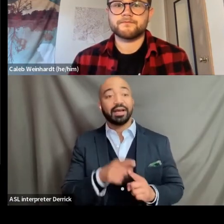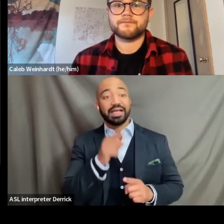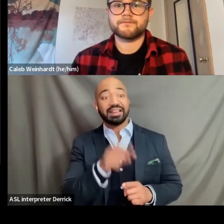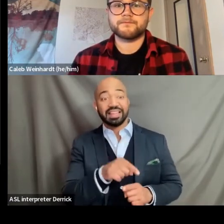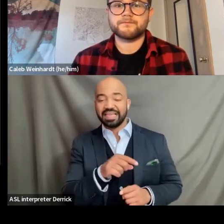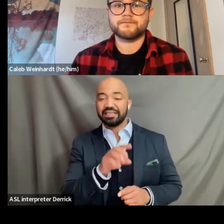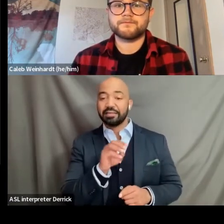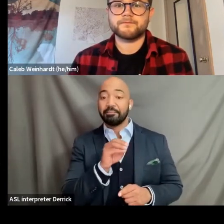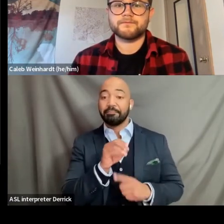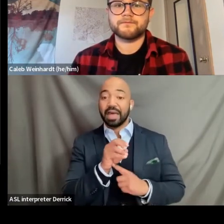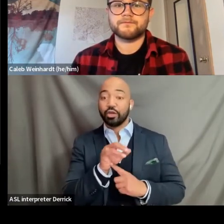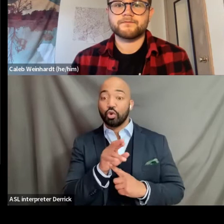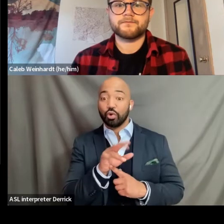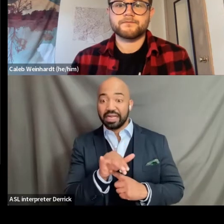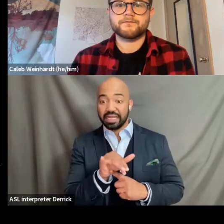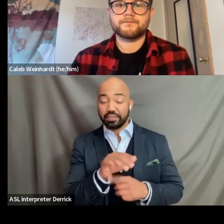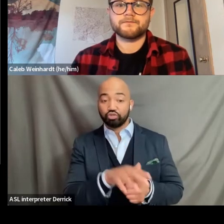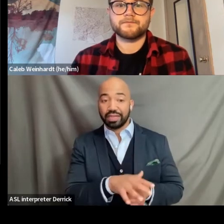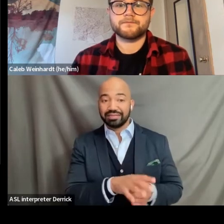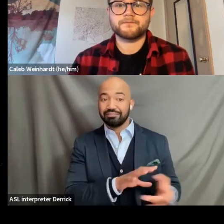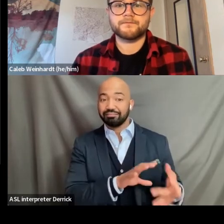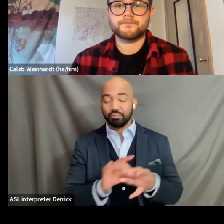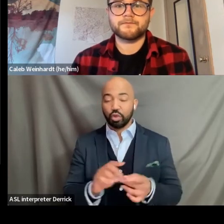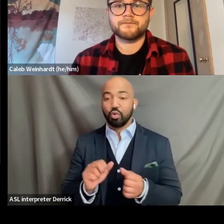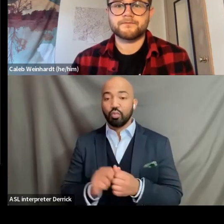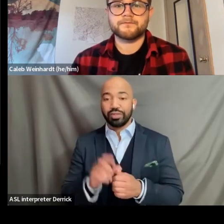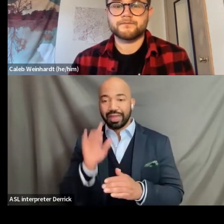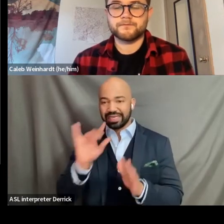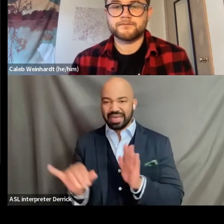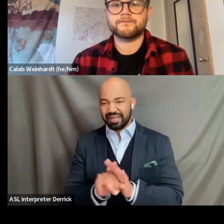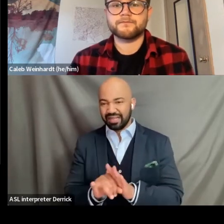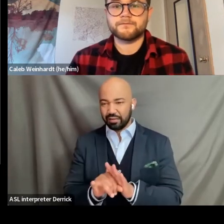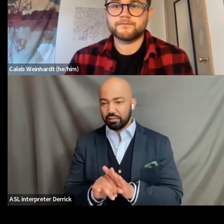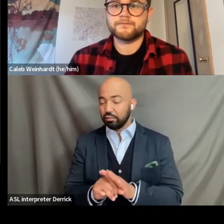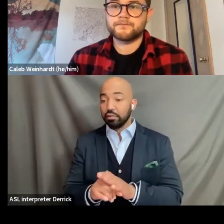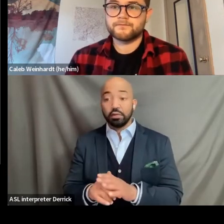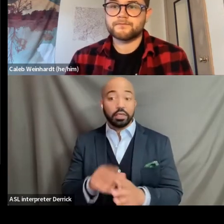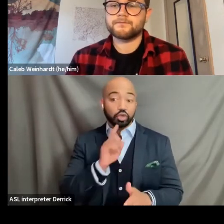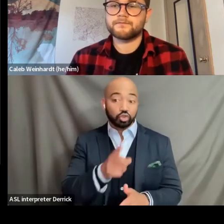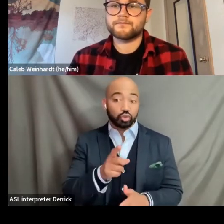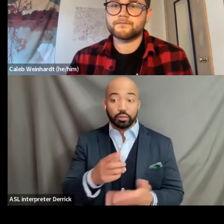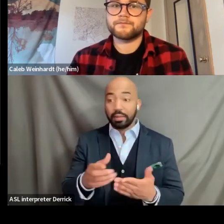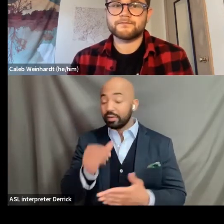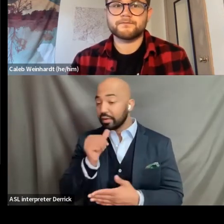whether it's true or not. We could spend hours talking about minority stress